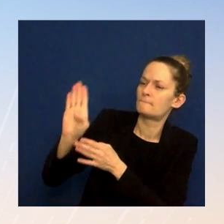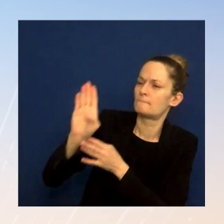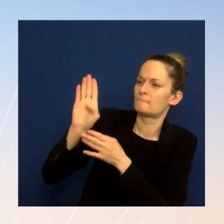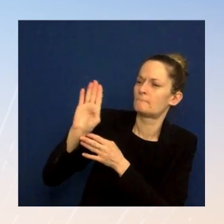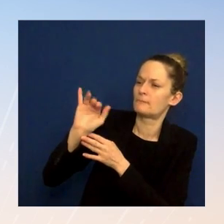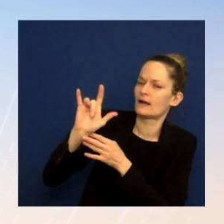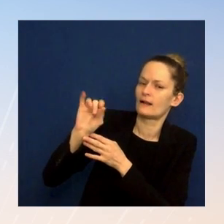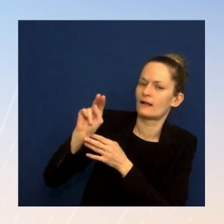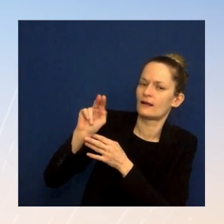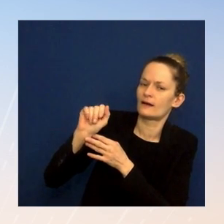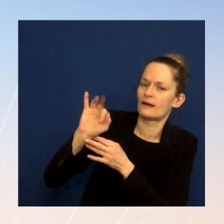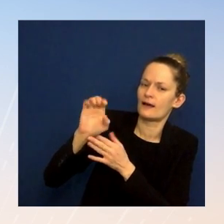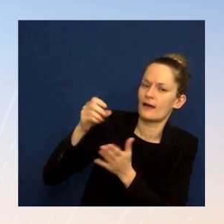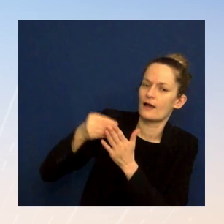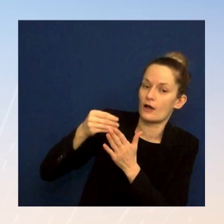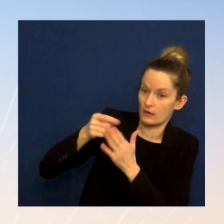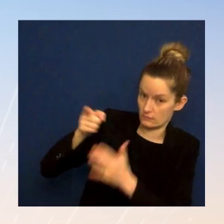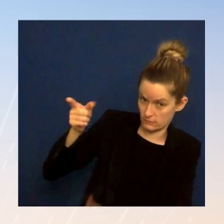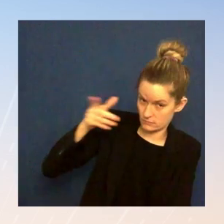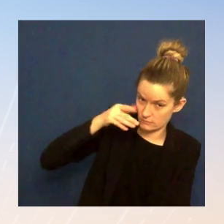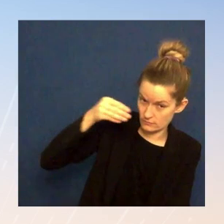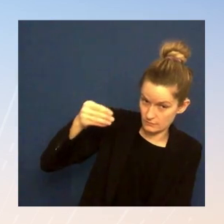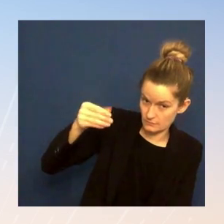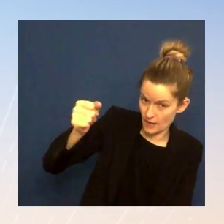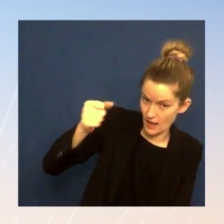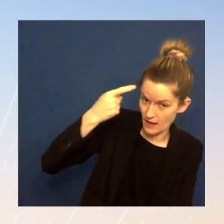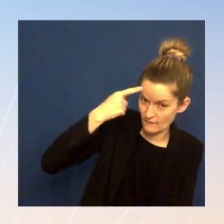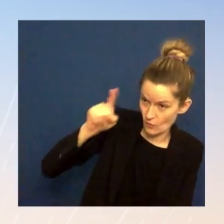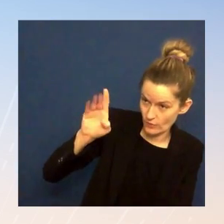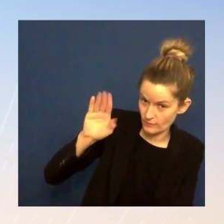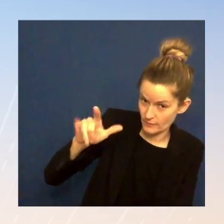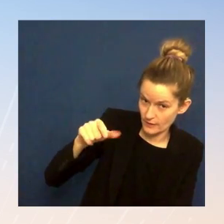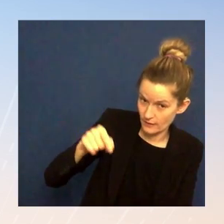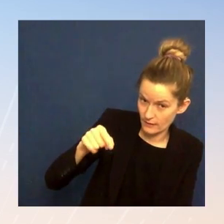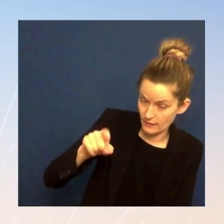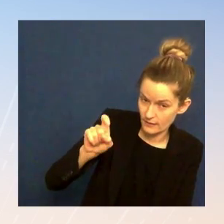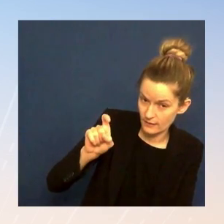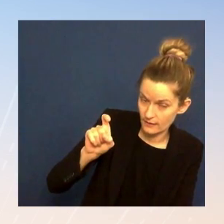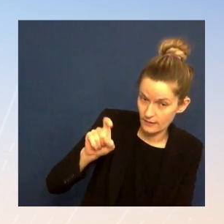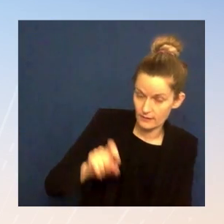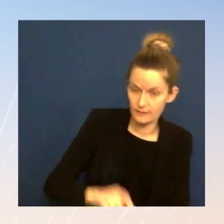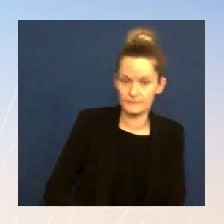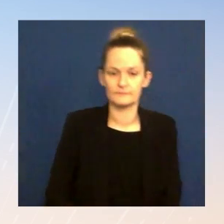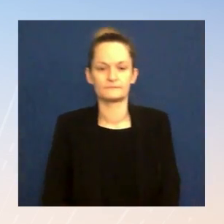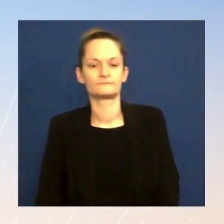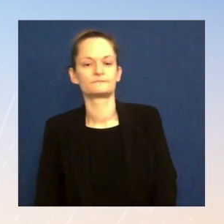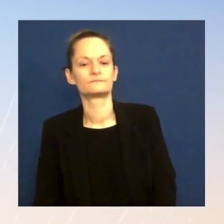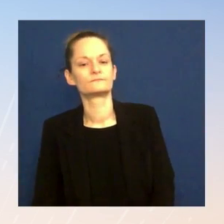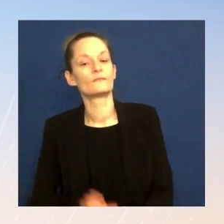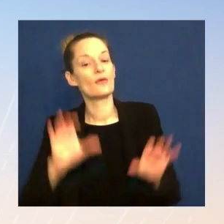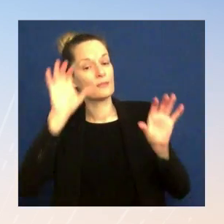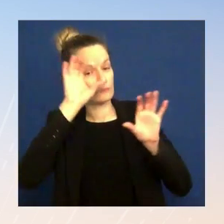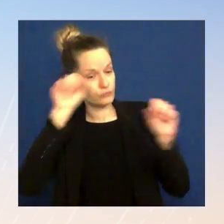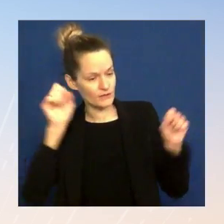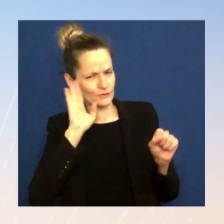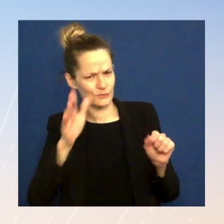the President will have more members down here today. He could certainly have more members down here tomorrow. And we will keep you abreast of all of those.